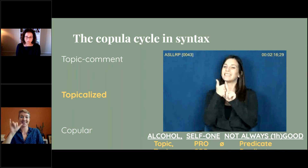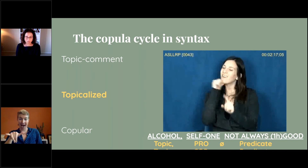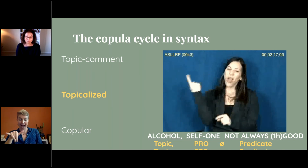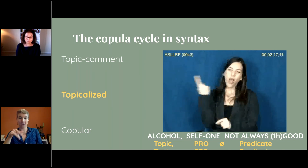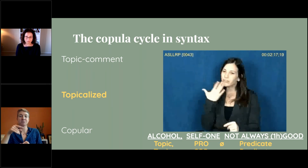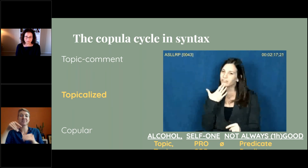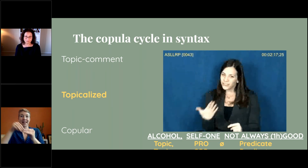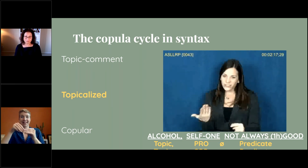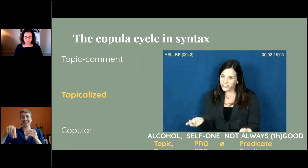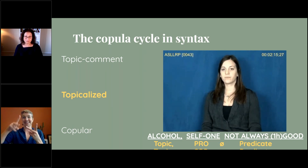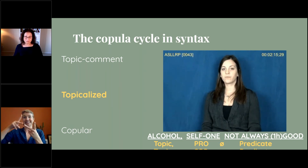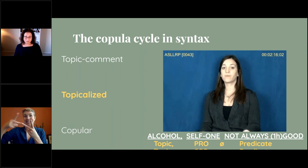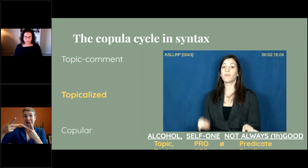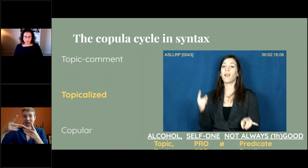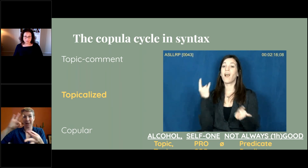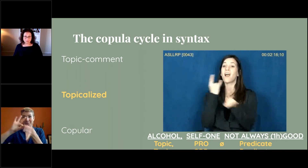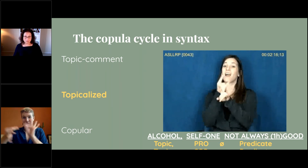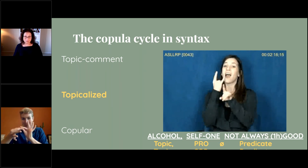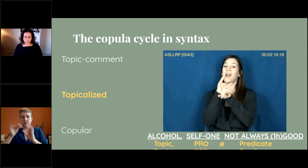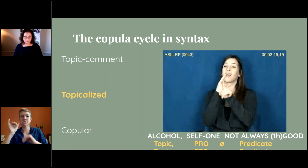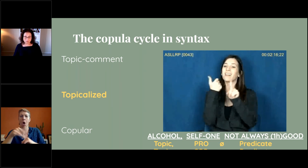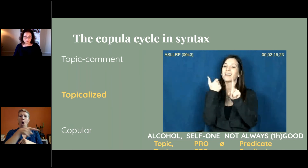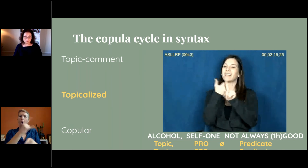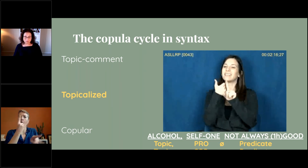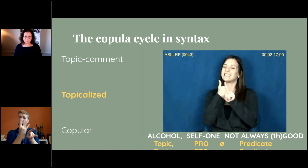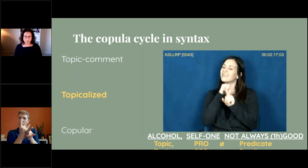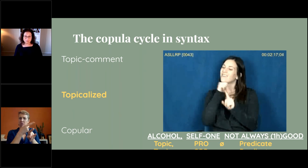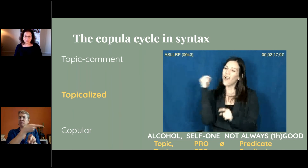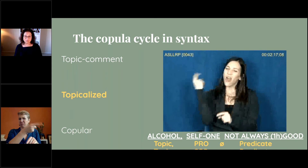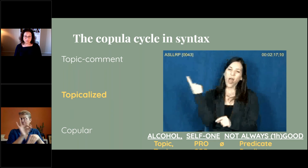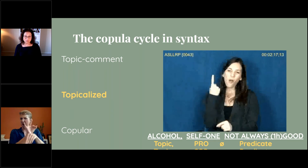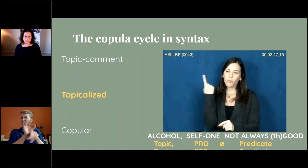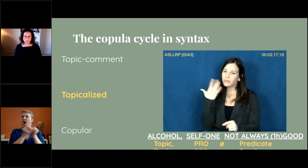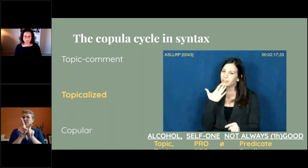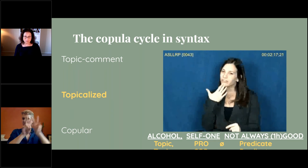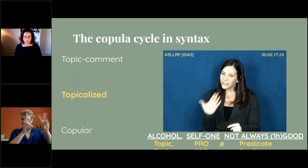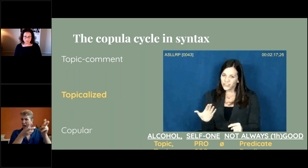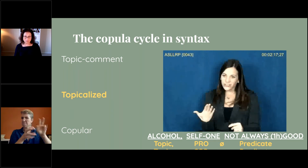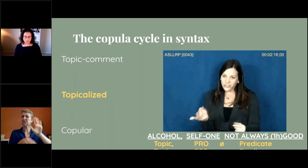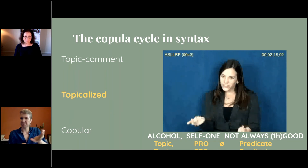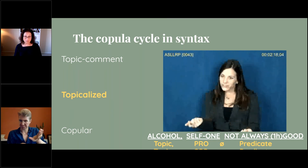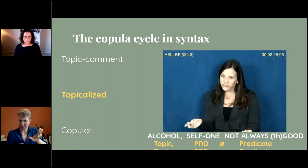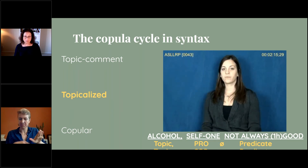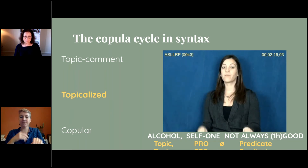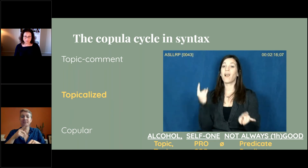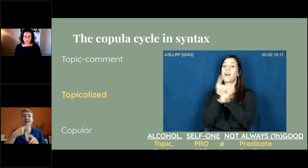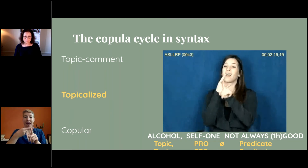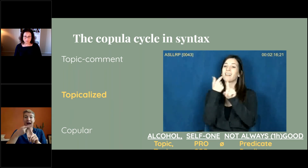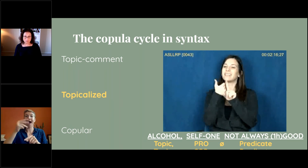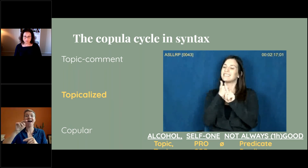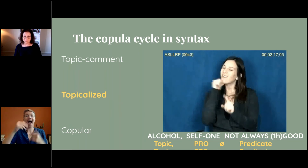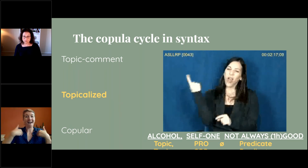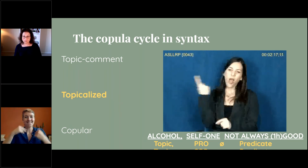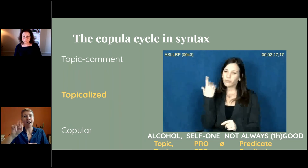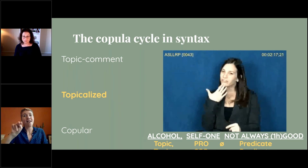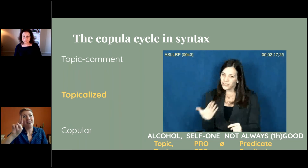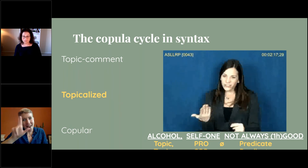So it’s possible that in the second interpretation of the statement, `alcohol’ is functioning as a topic.